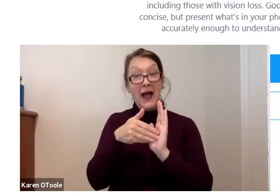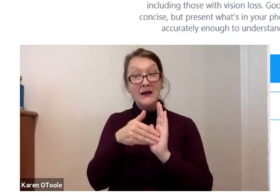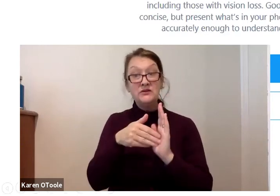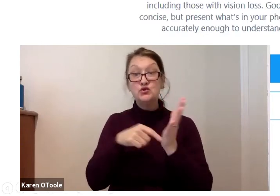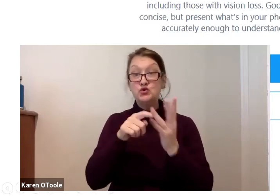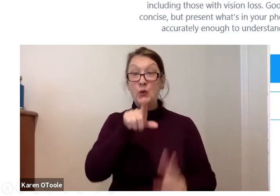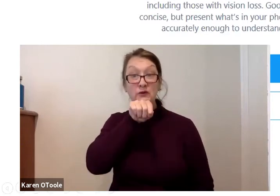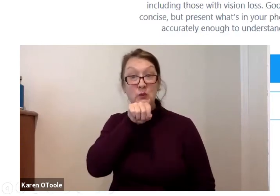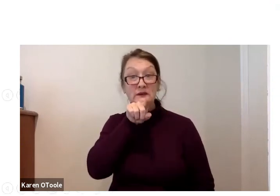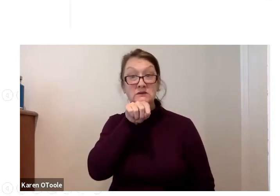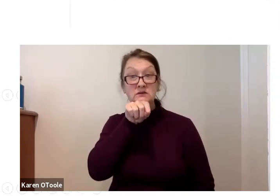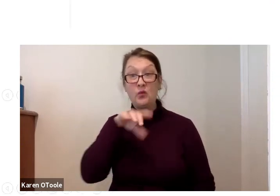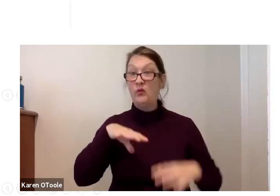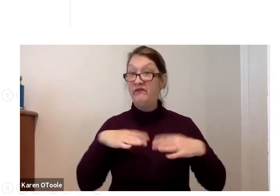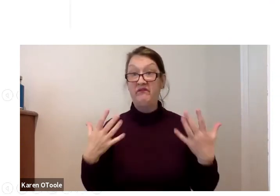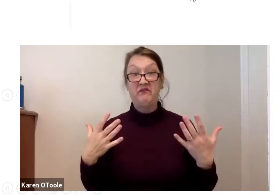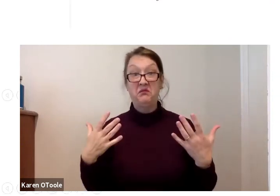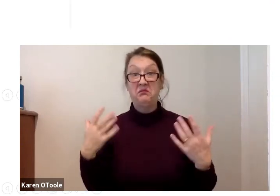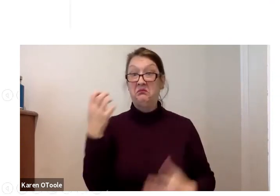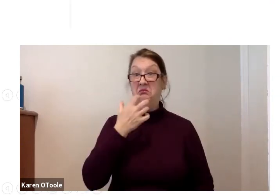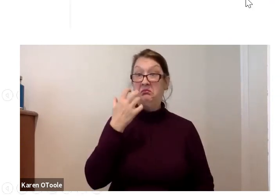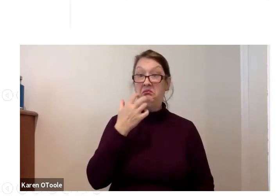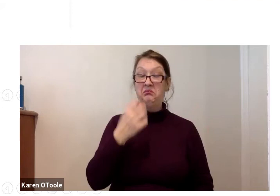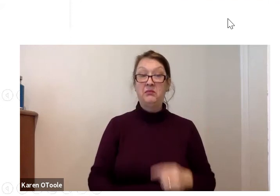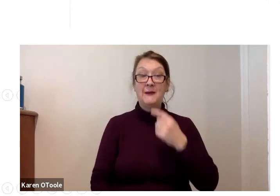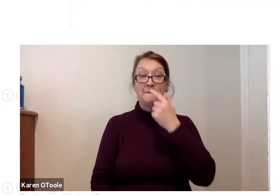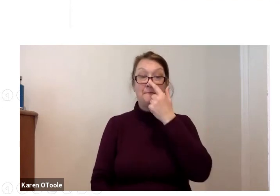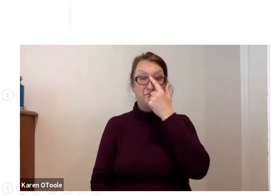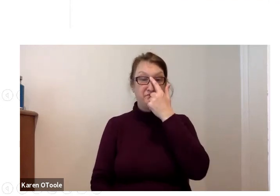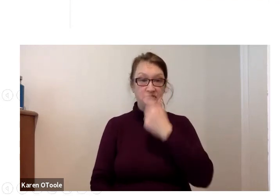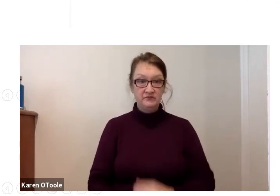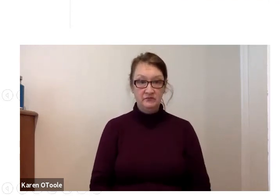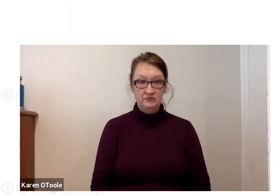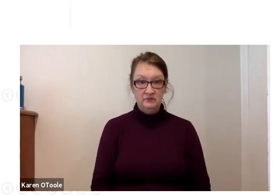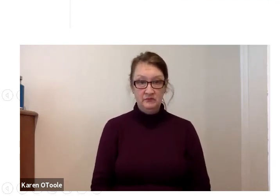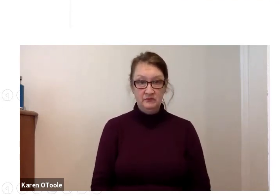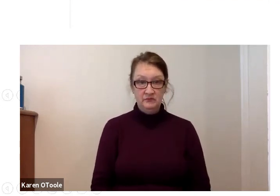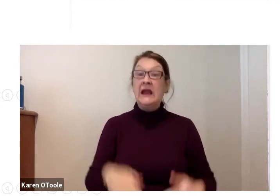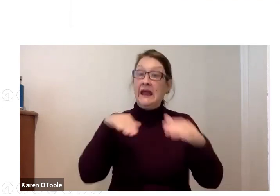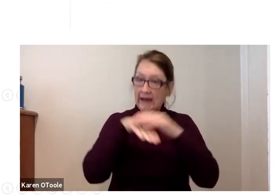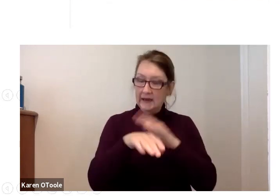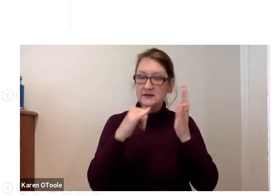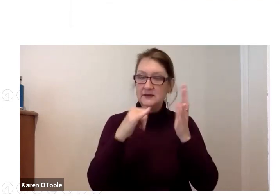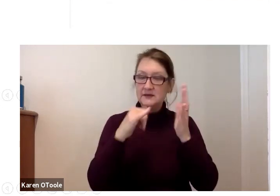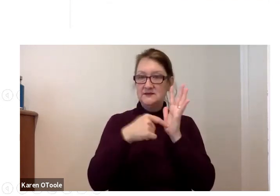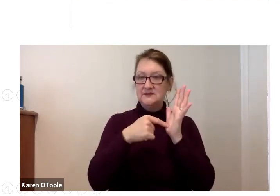So it is in settings, the access ability features, if you have